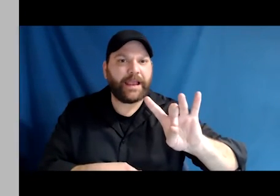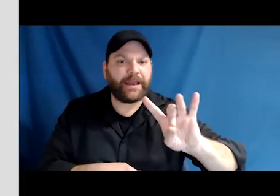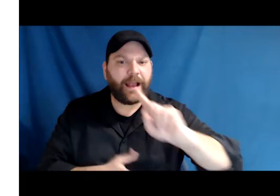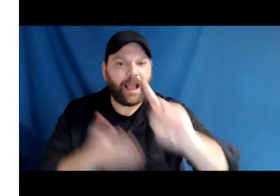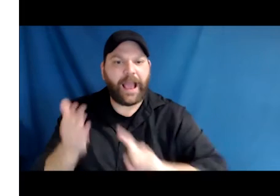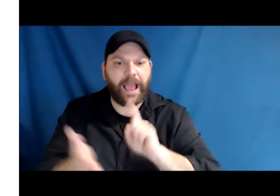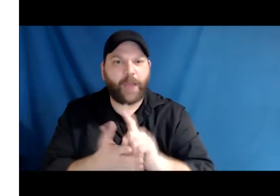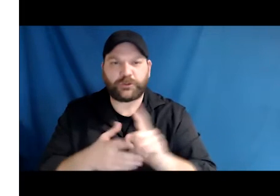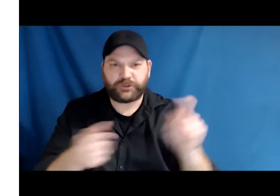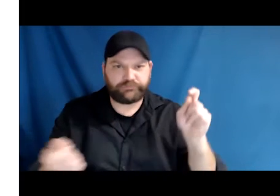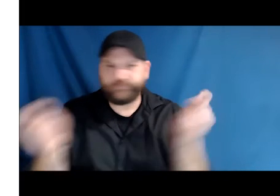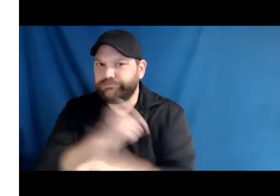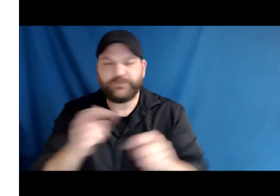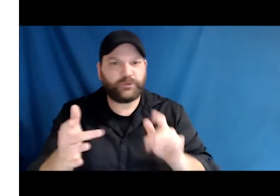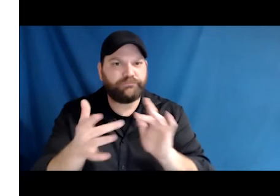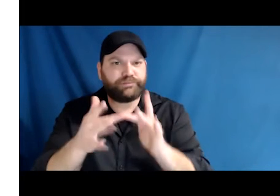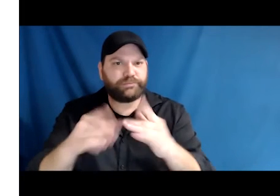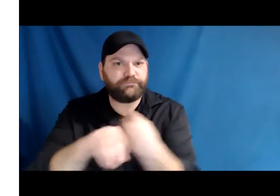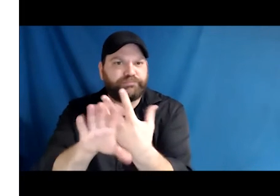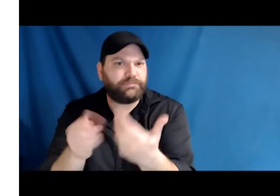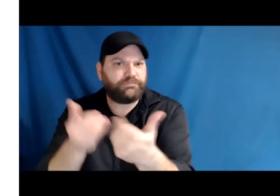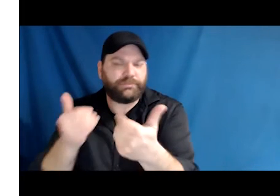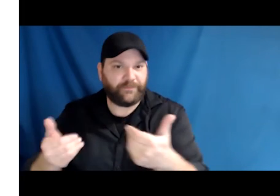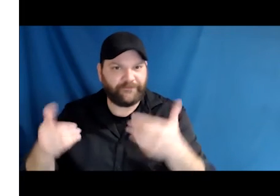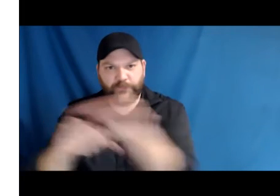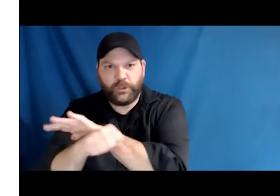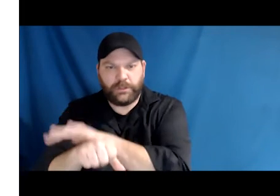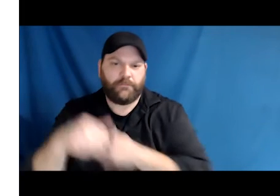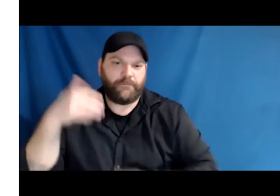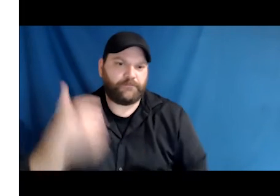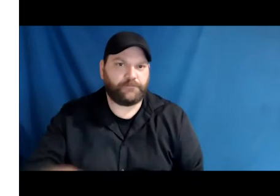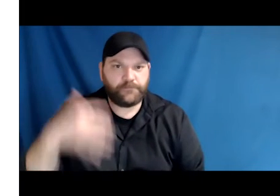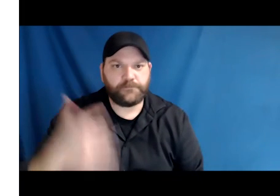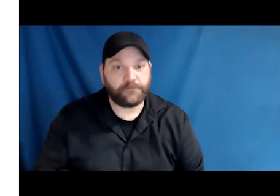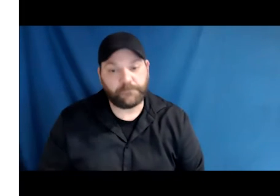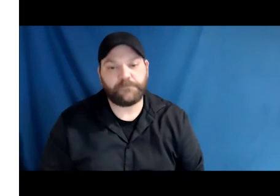So the biggest takeaway in transitioning our events and programs into a virtual format,